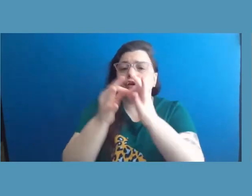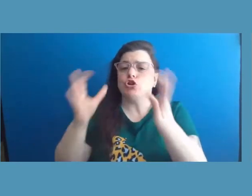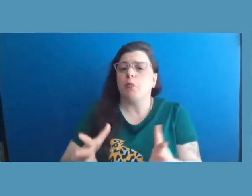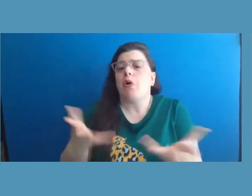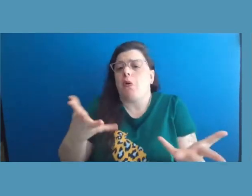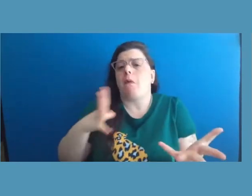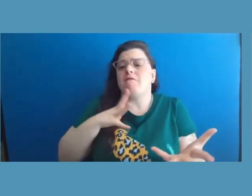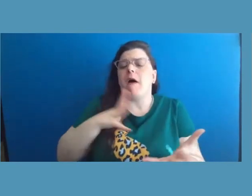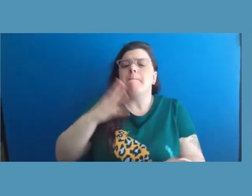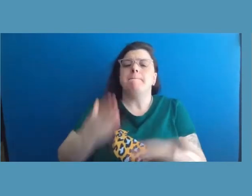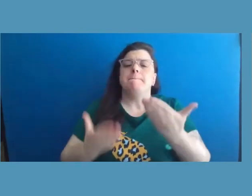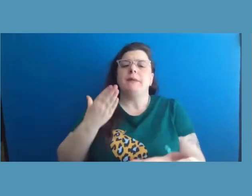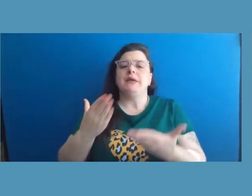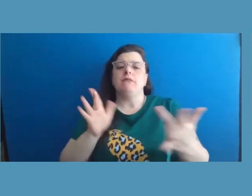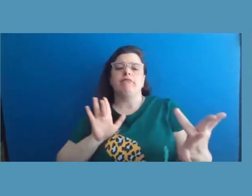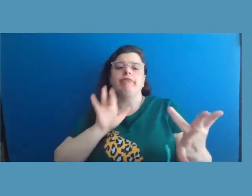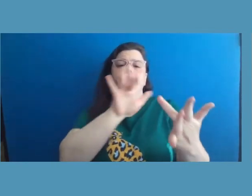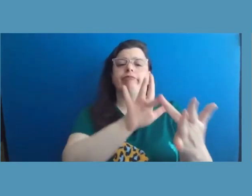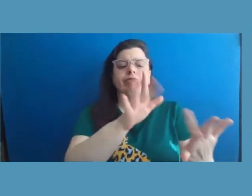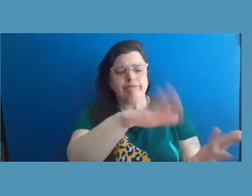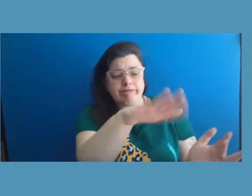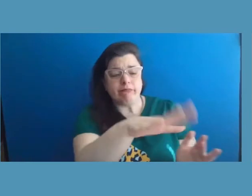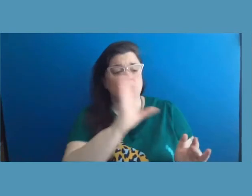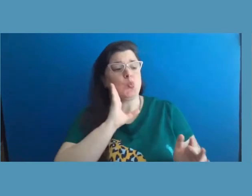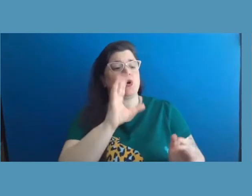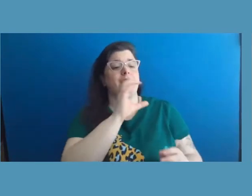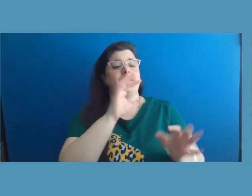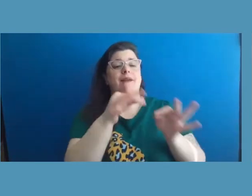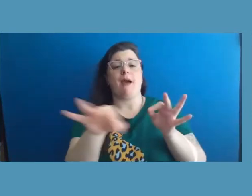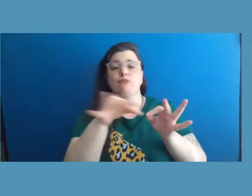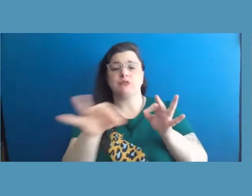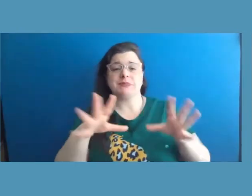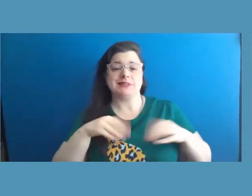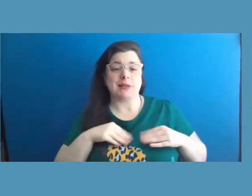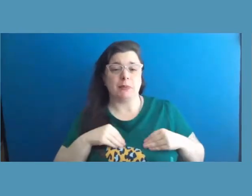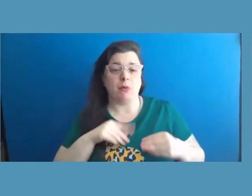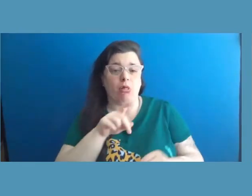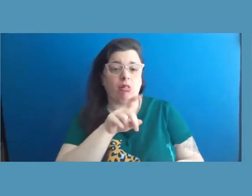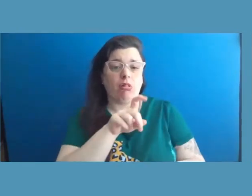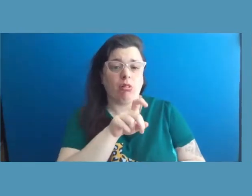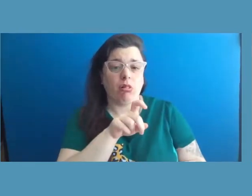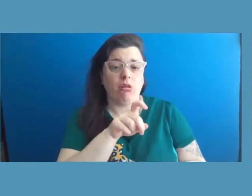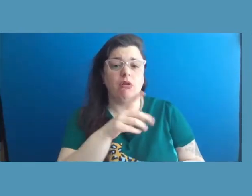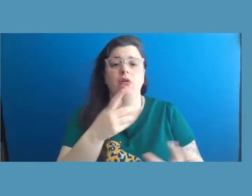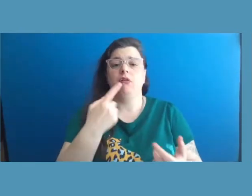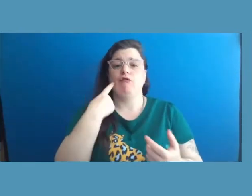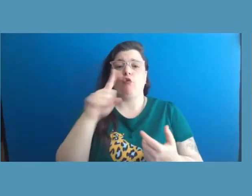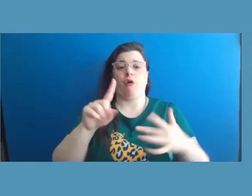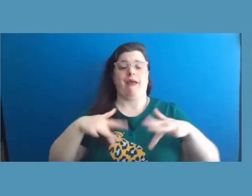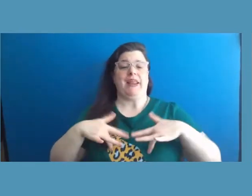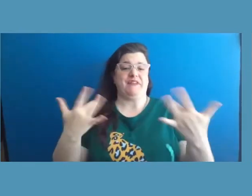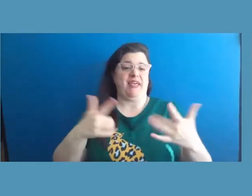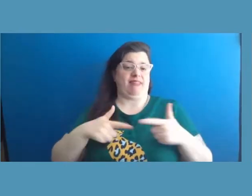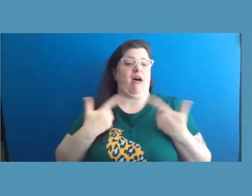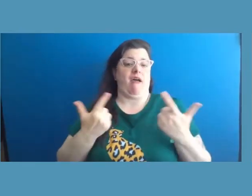able to find an oral interpreter that is fine, maybe you contact someone else to get closed